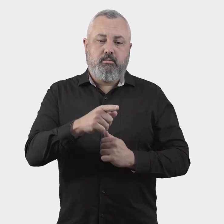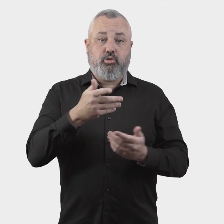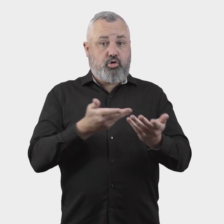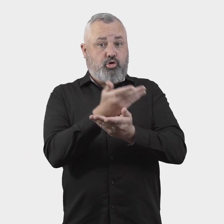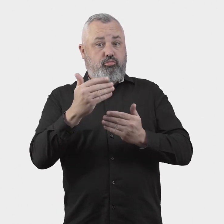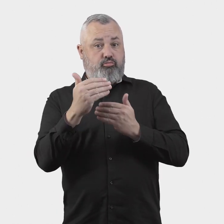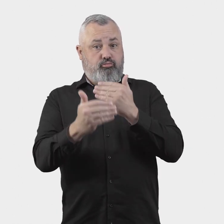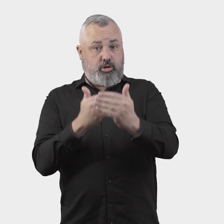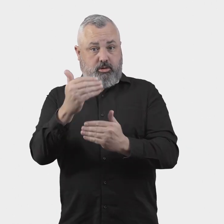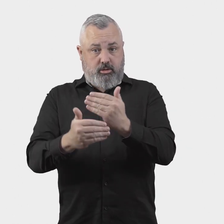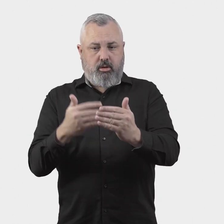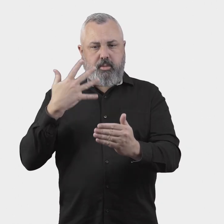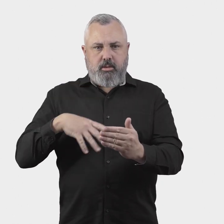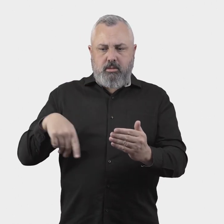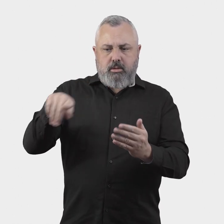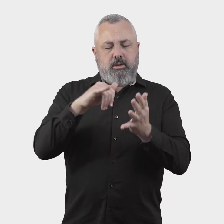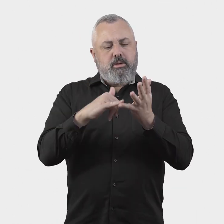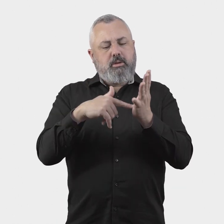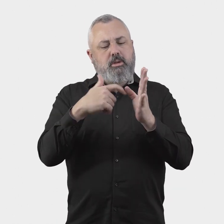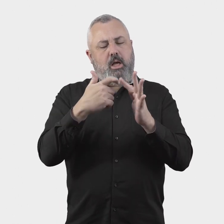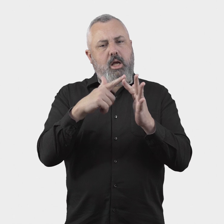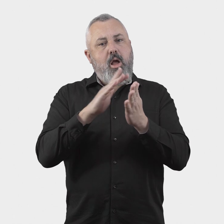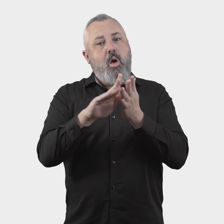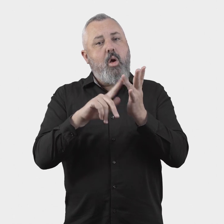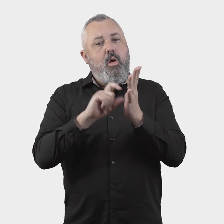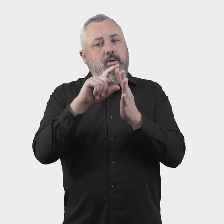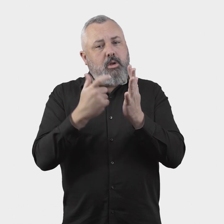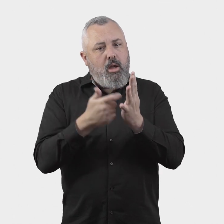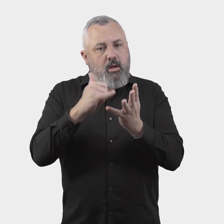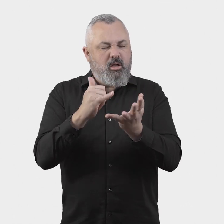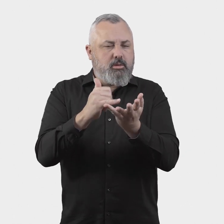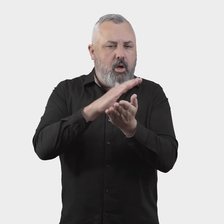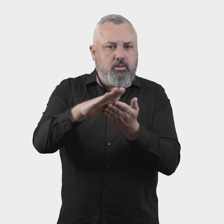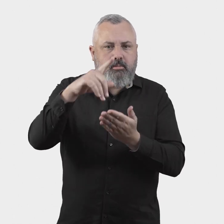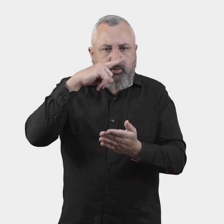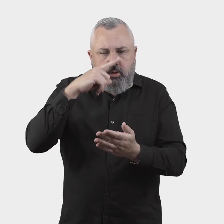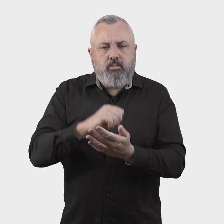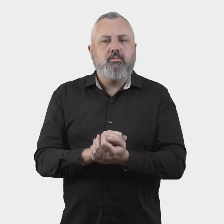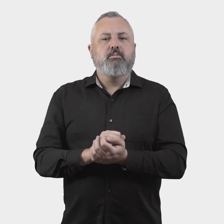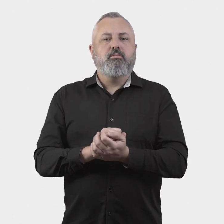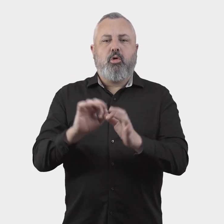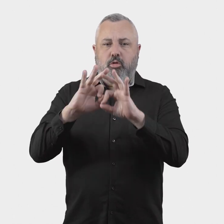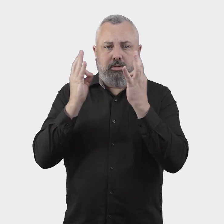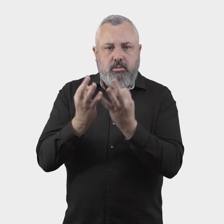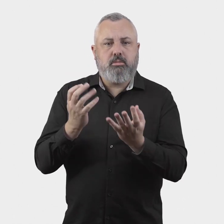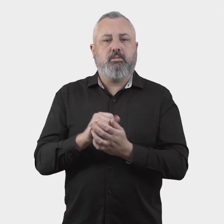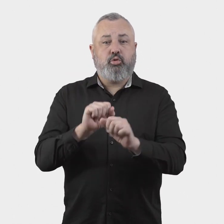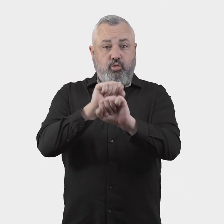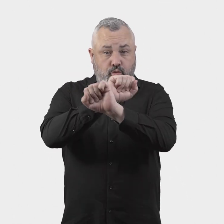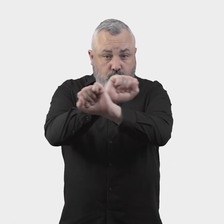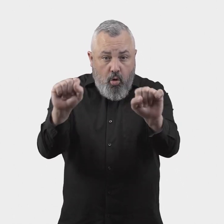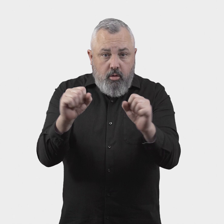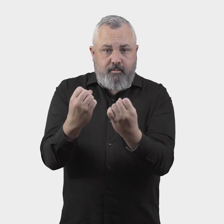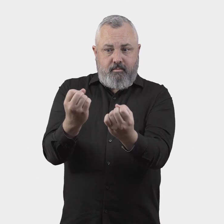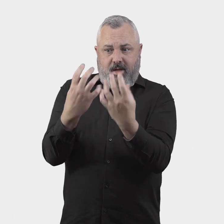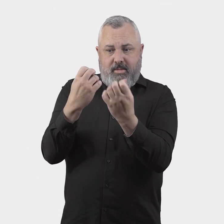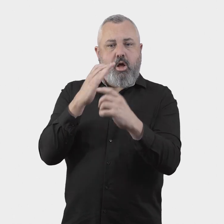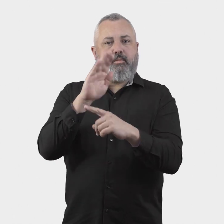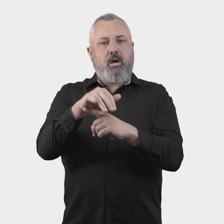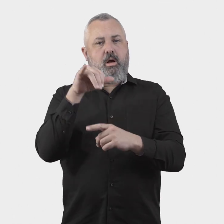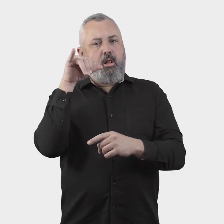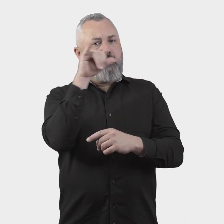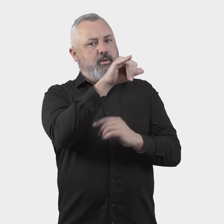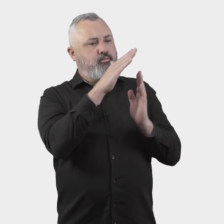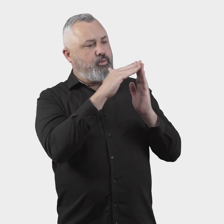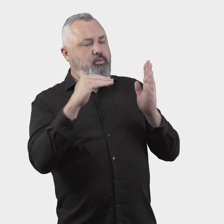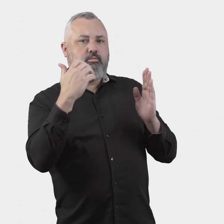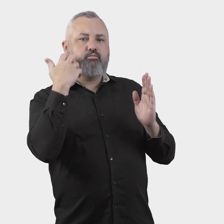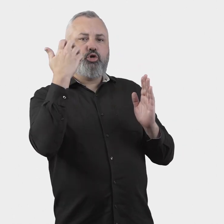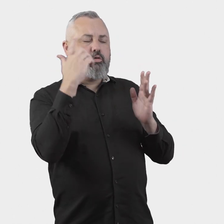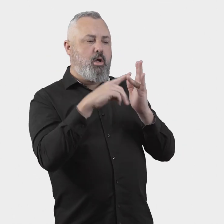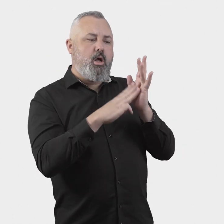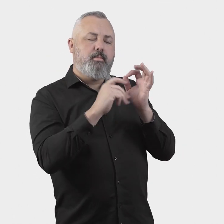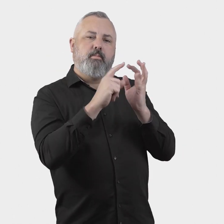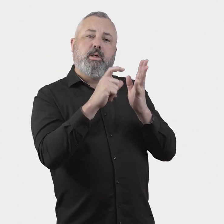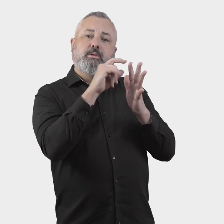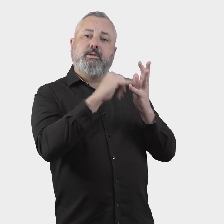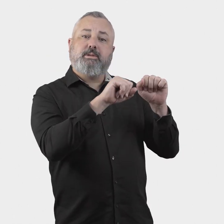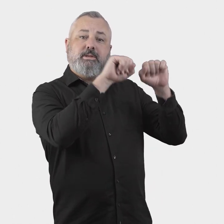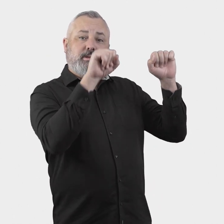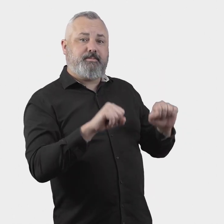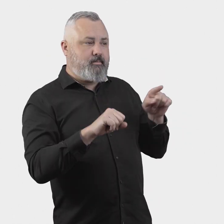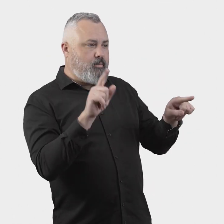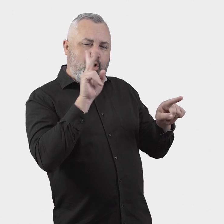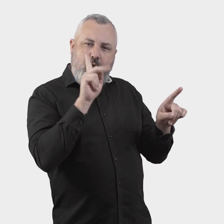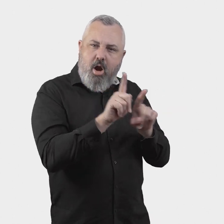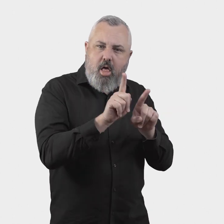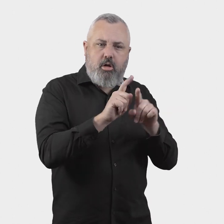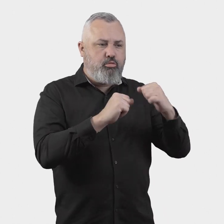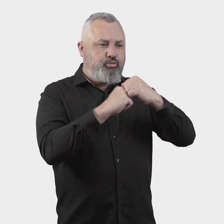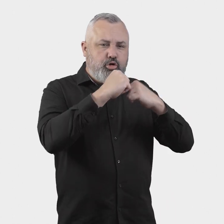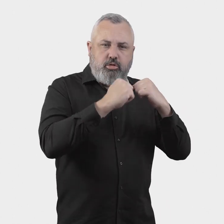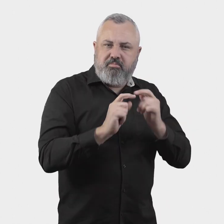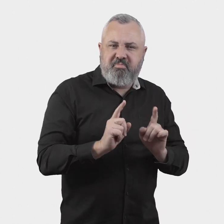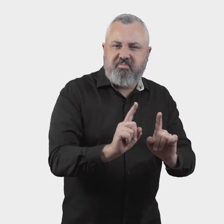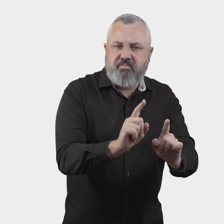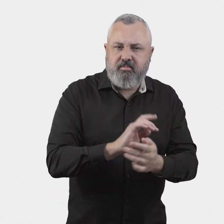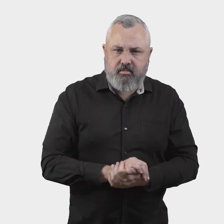This consultation paper seeks stakeholder feedback on key design features of the Aviation Industry Ombuds Scheme.